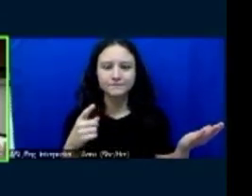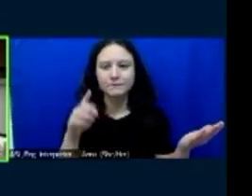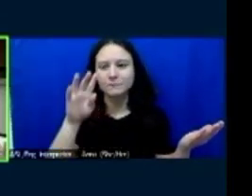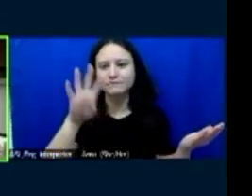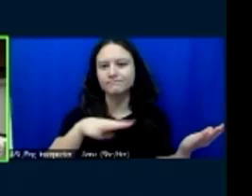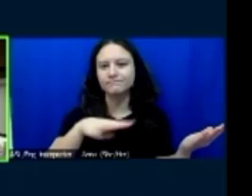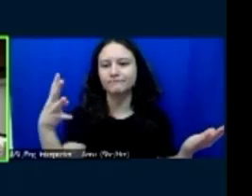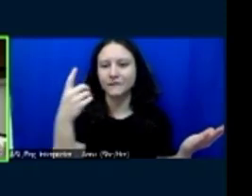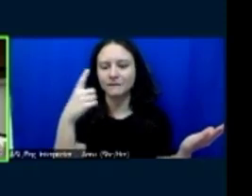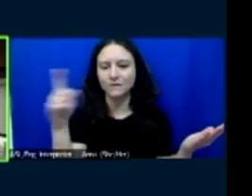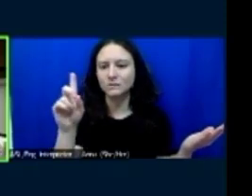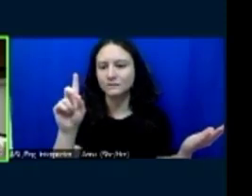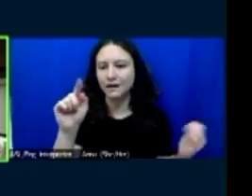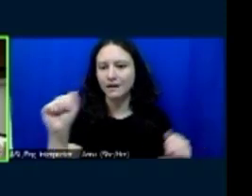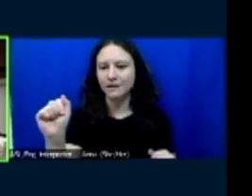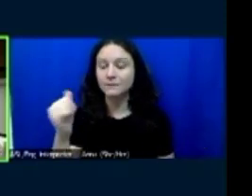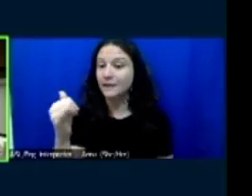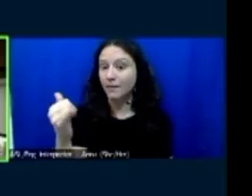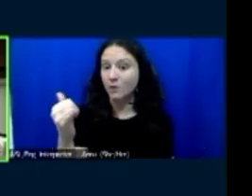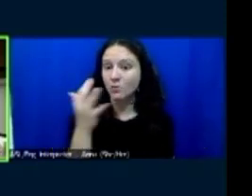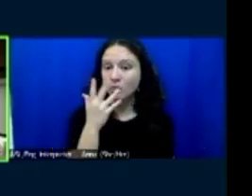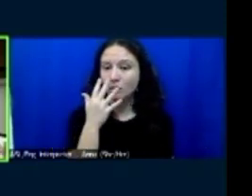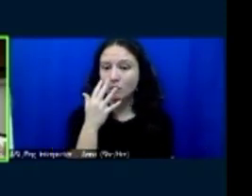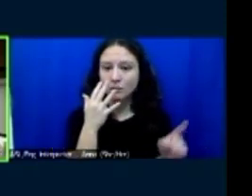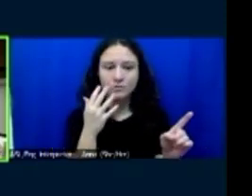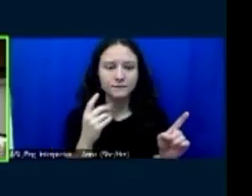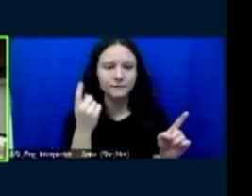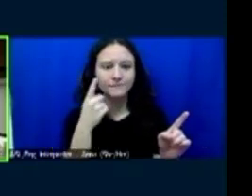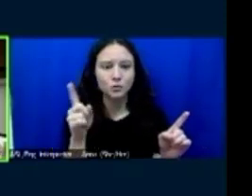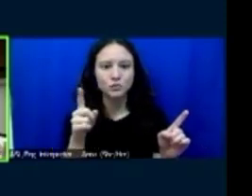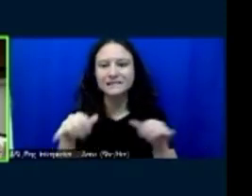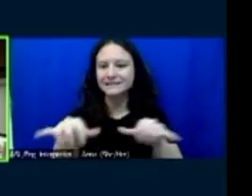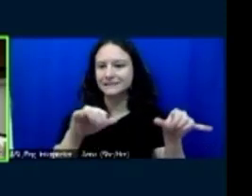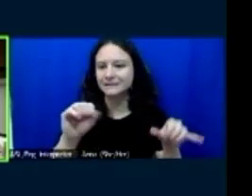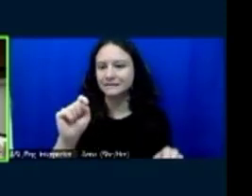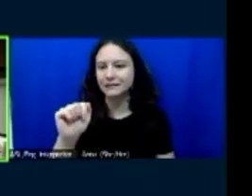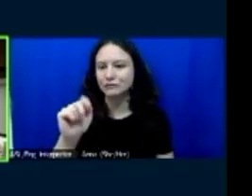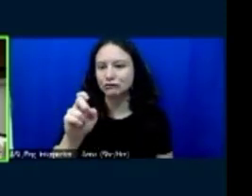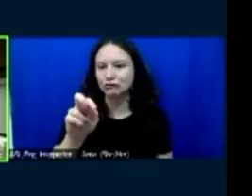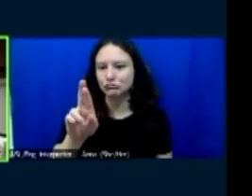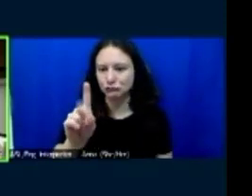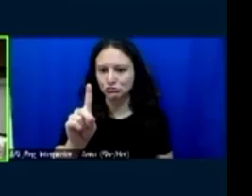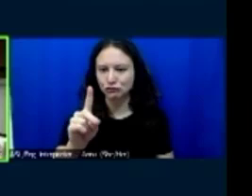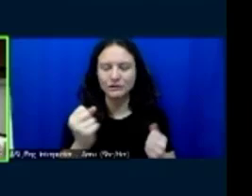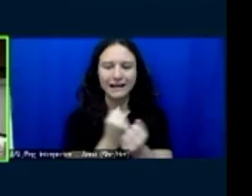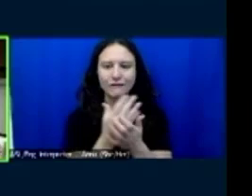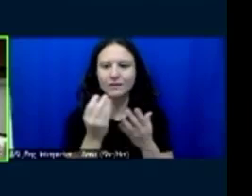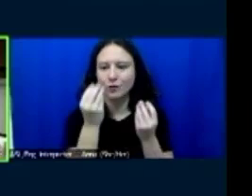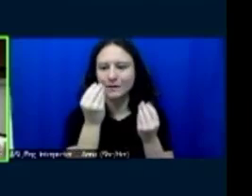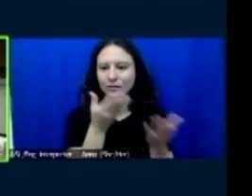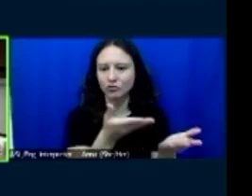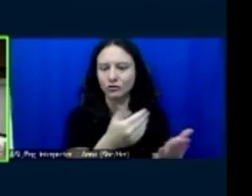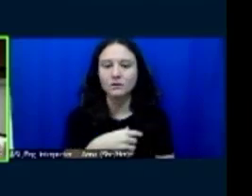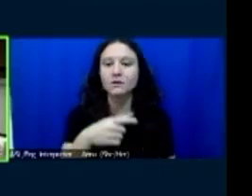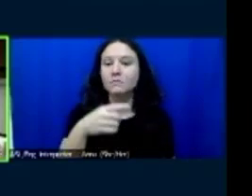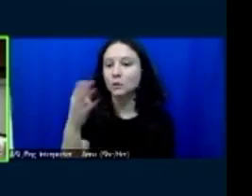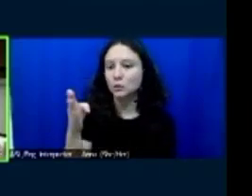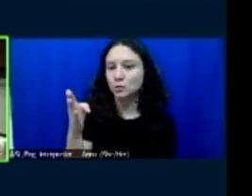The yellow boxes are for the standard format applications. The blue boxes are for the redacted.